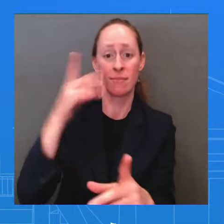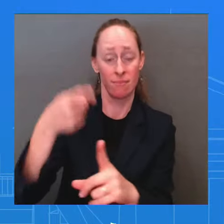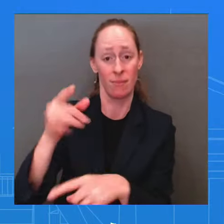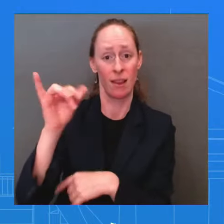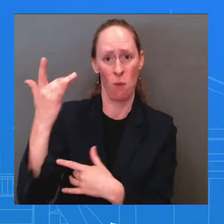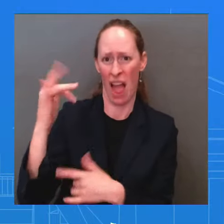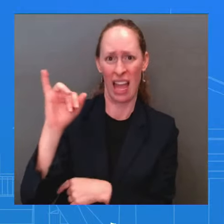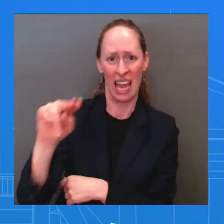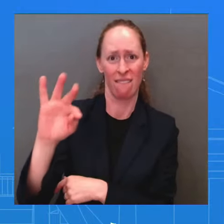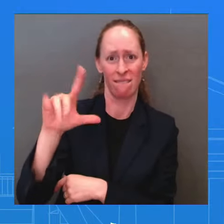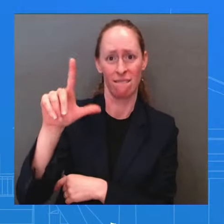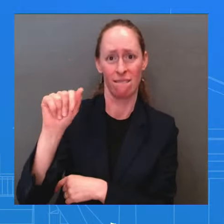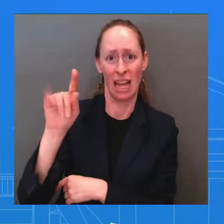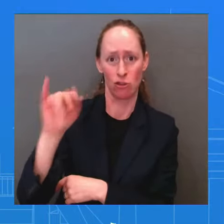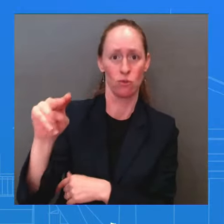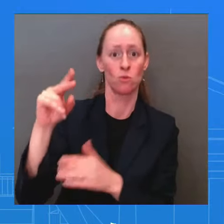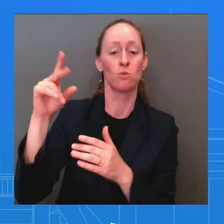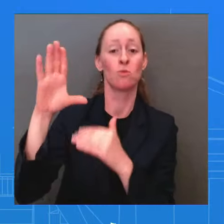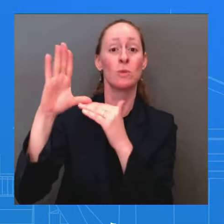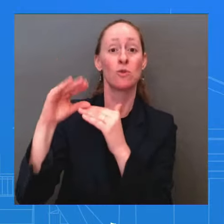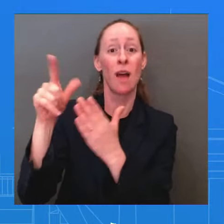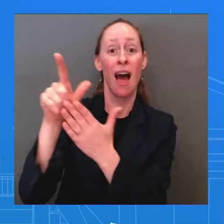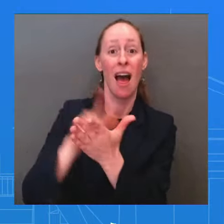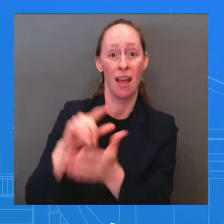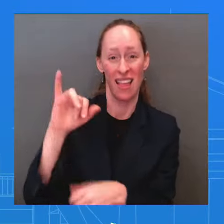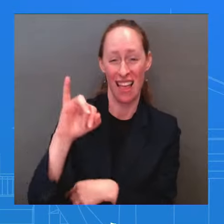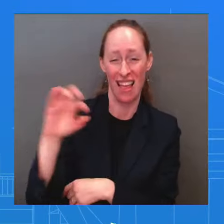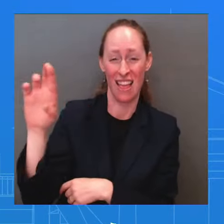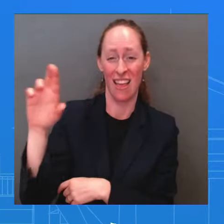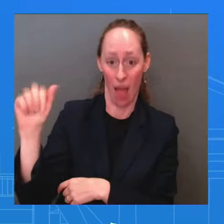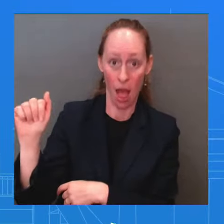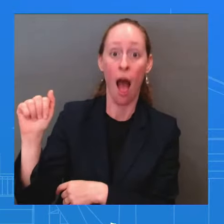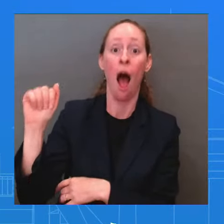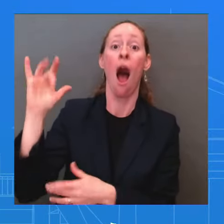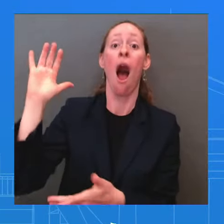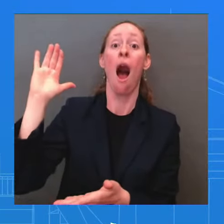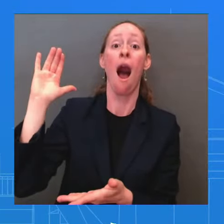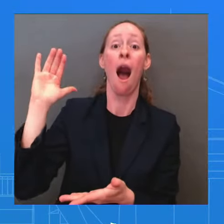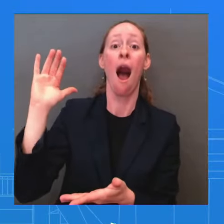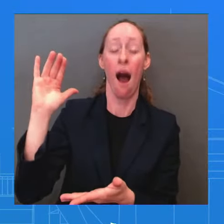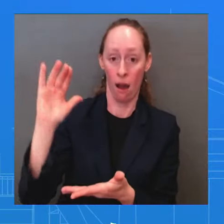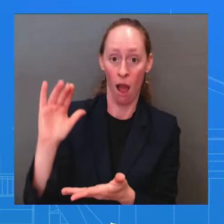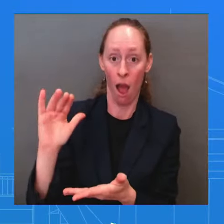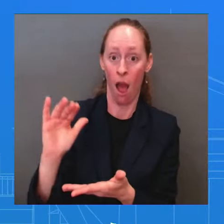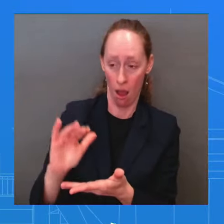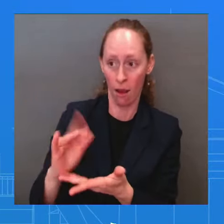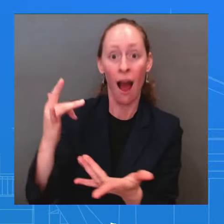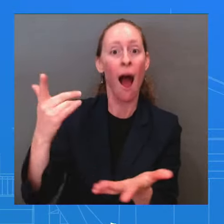Right? That's Ford. Right? Sales are going up while costs are going down. Really important -- important to bringing --